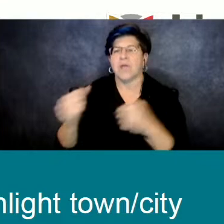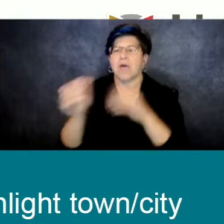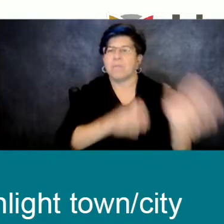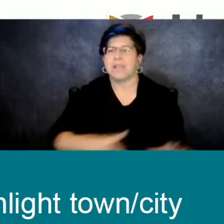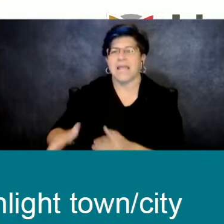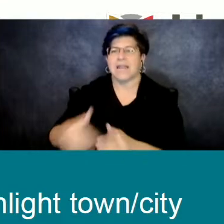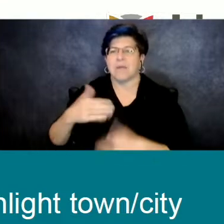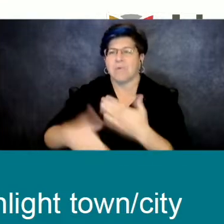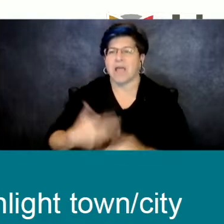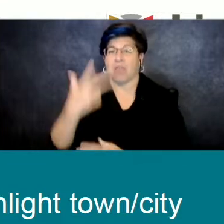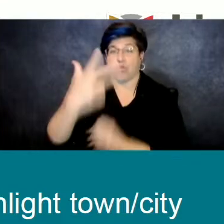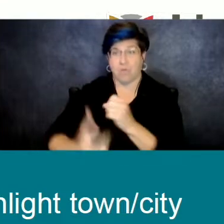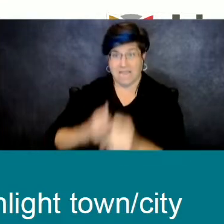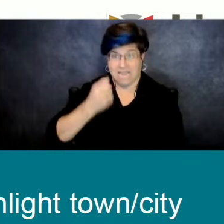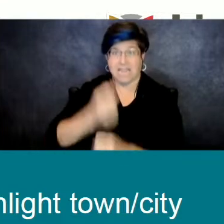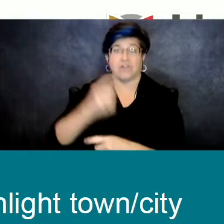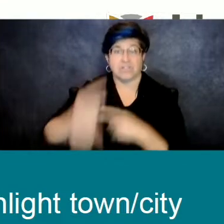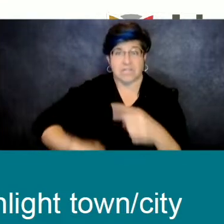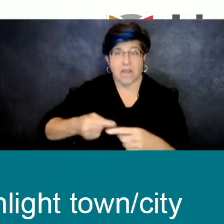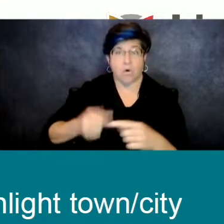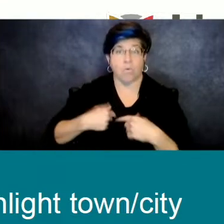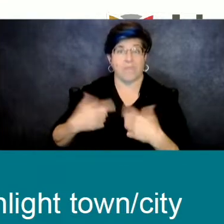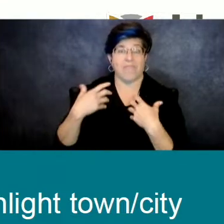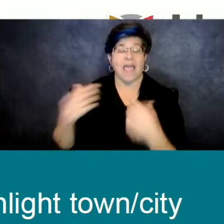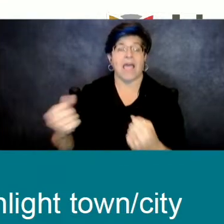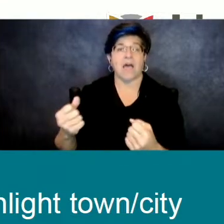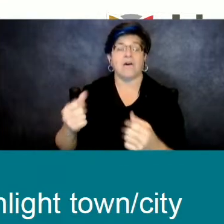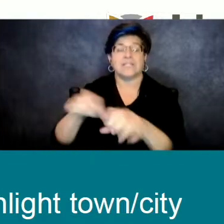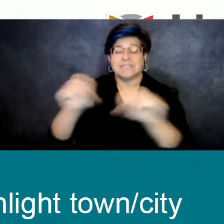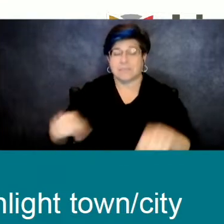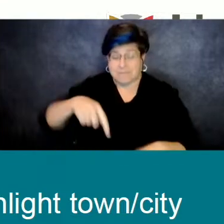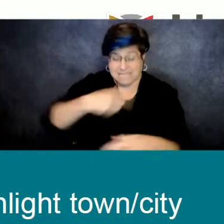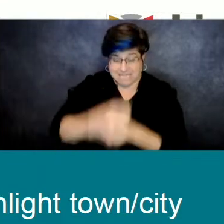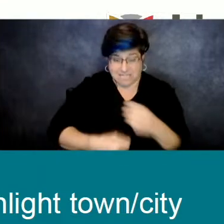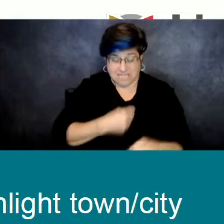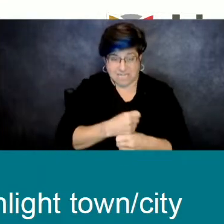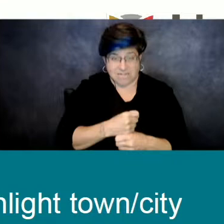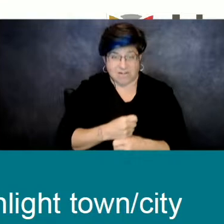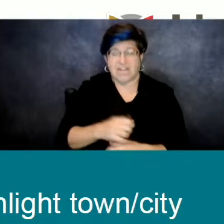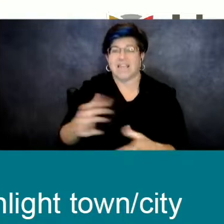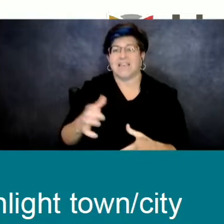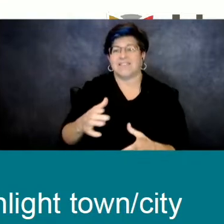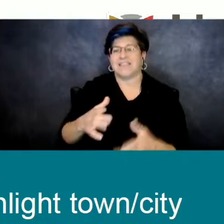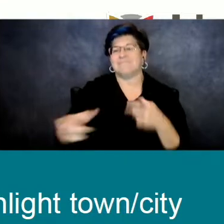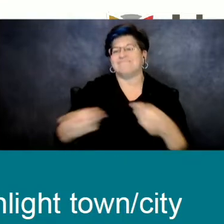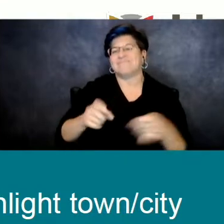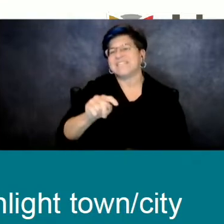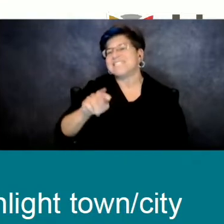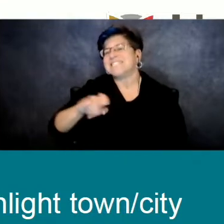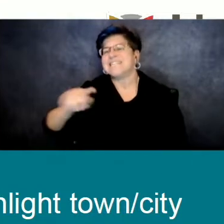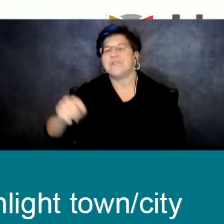PROCESS AND SHIFTING INTO THE COMMUNITY HEALTH PLANNING PROCESS WHICH IS THE THREE YEAR CYCLE THAT WE DO WITH OUR